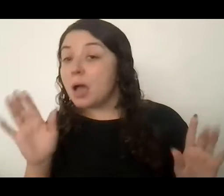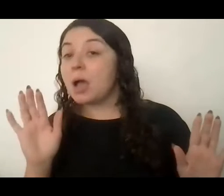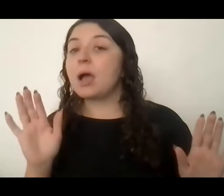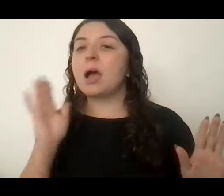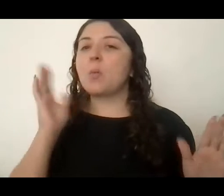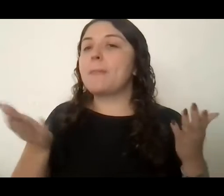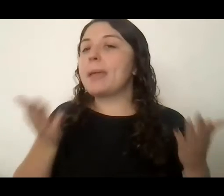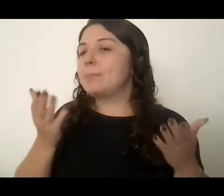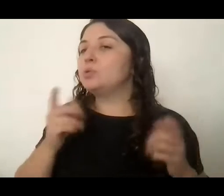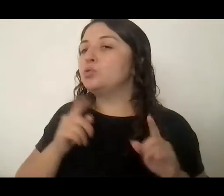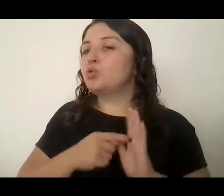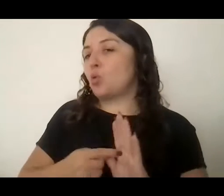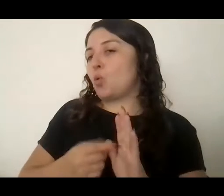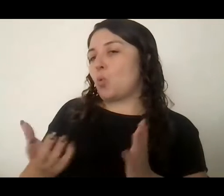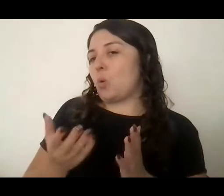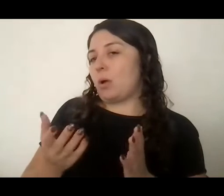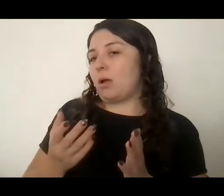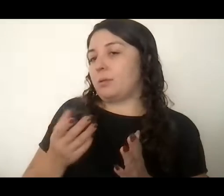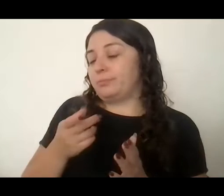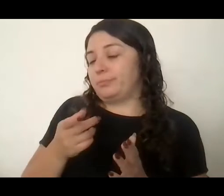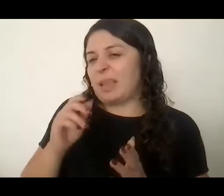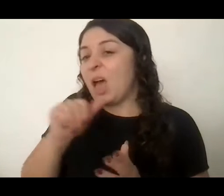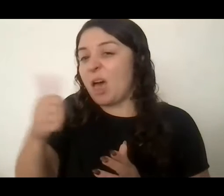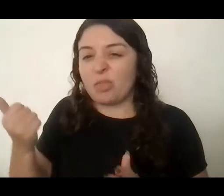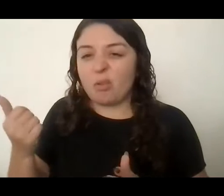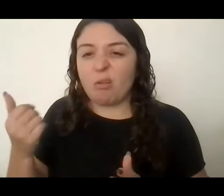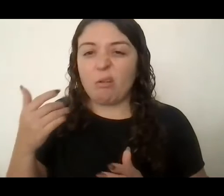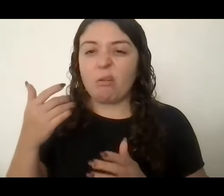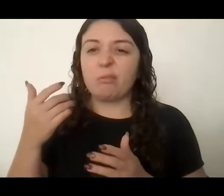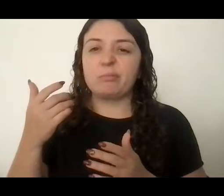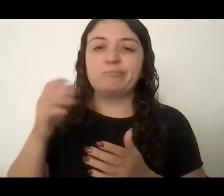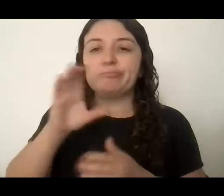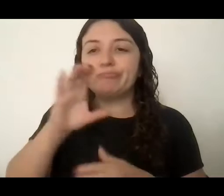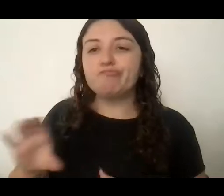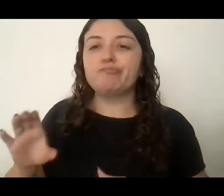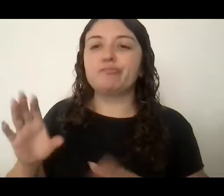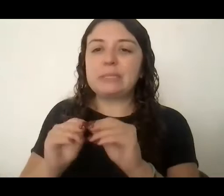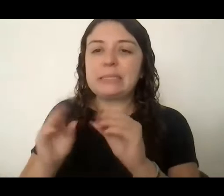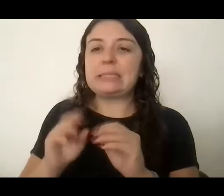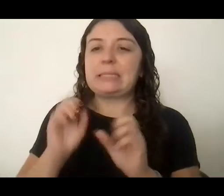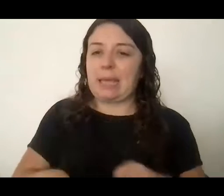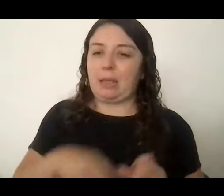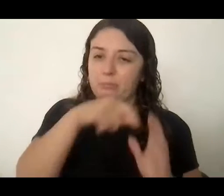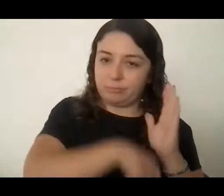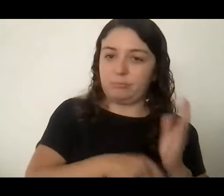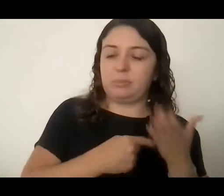some ways that you can learn more about those benefits as well as a few of the topics I am